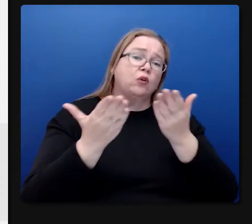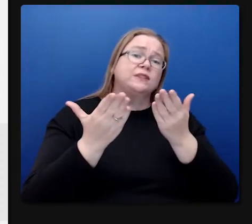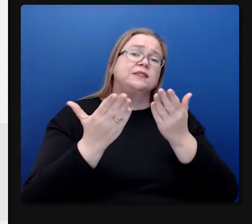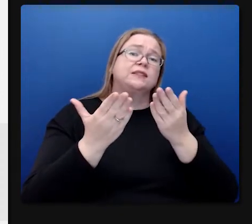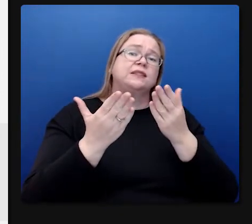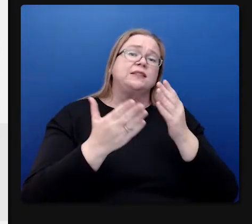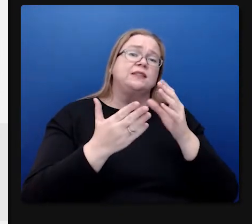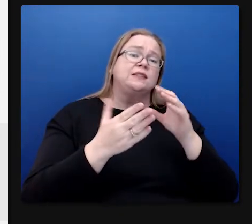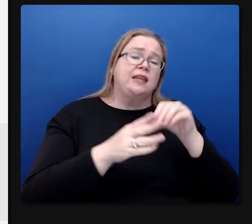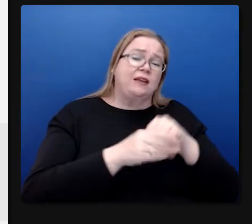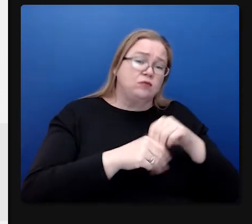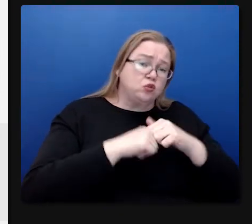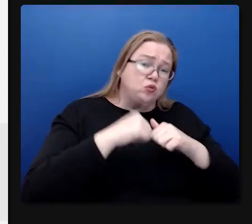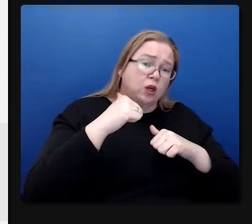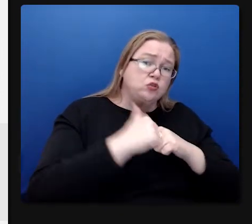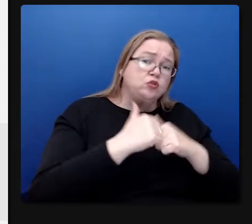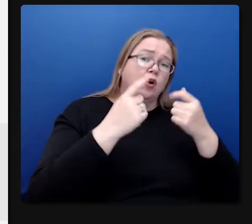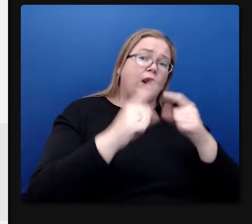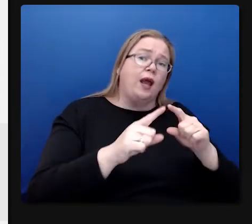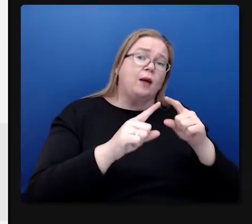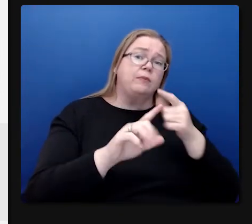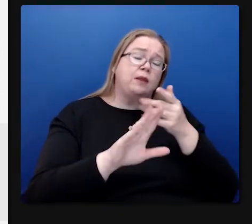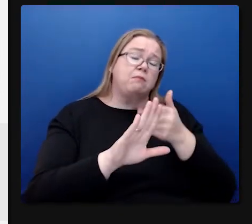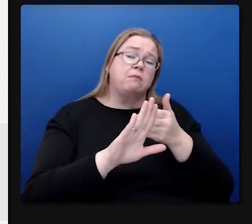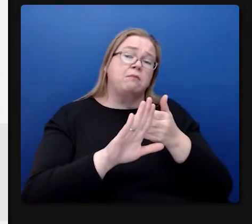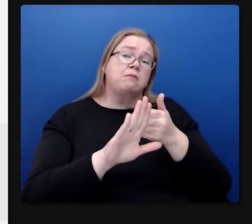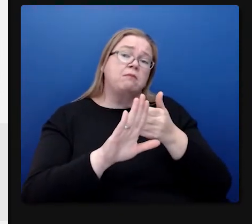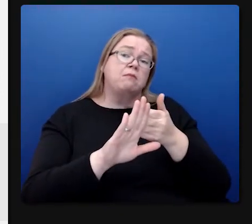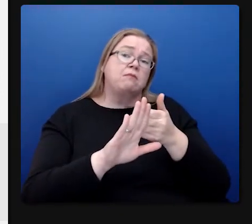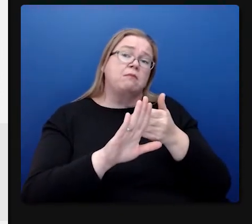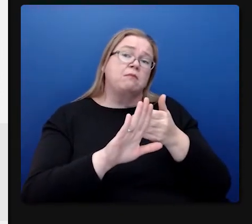and infrastructures that occur upstream of Xbox.